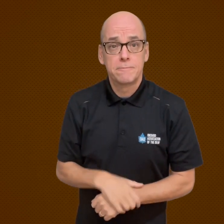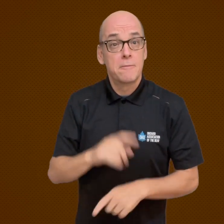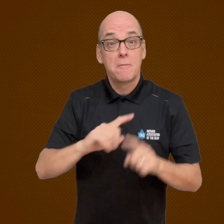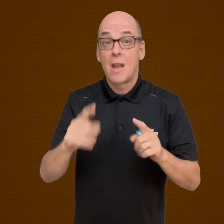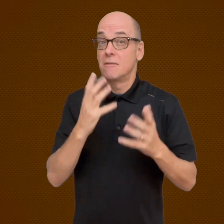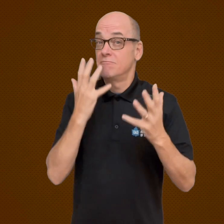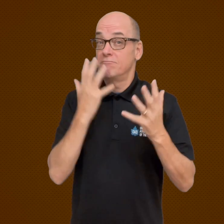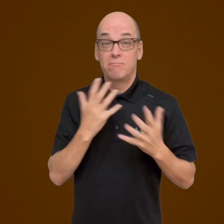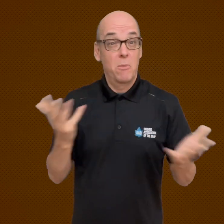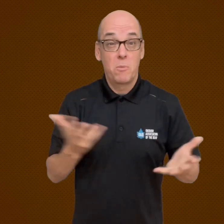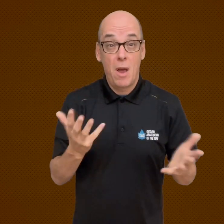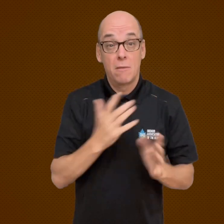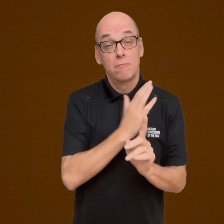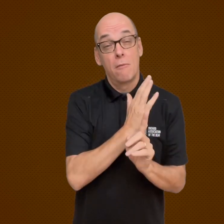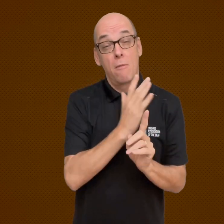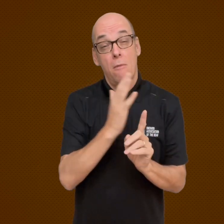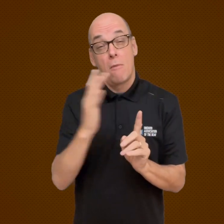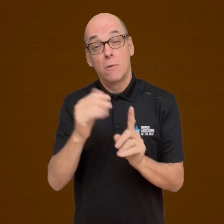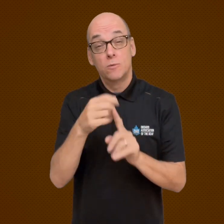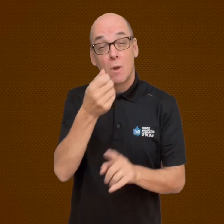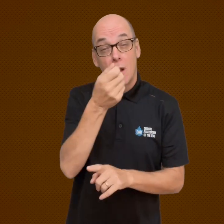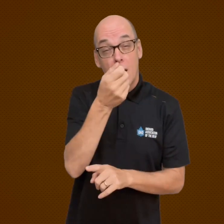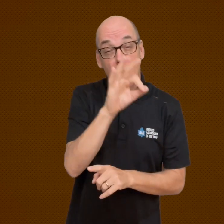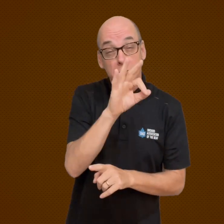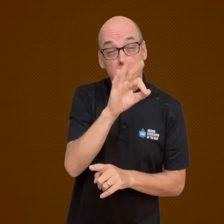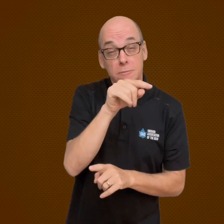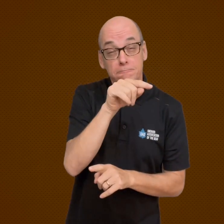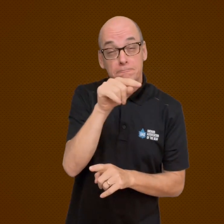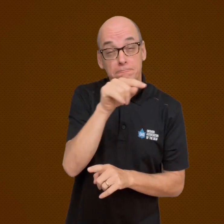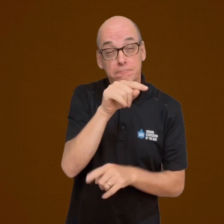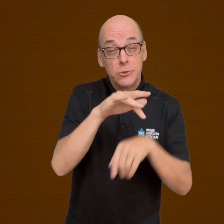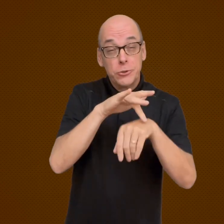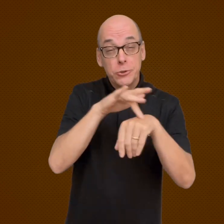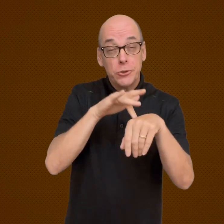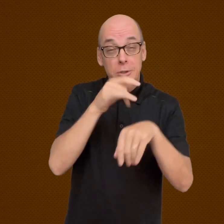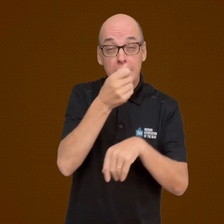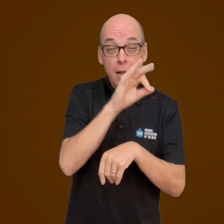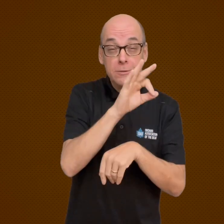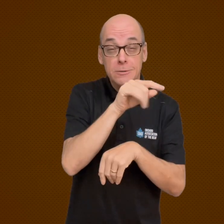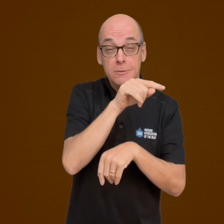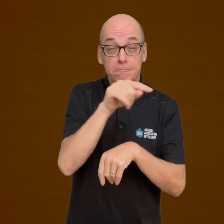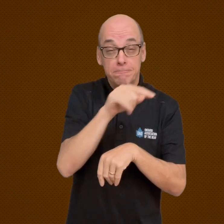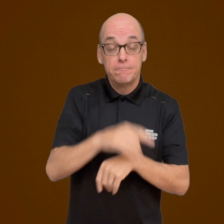The saddest thing of all is, that around the early 1900s,